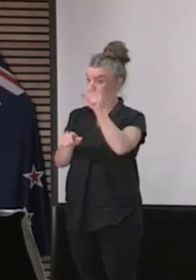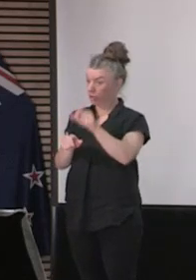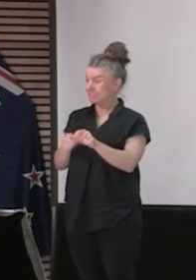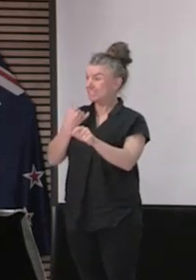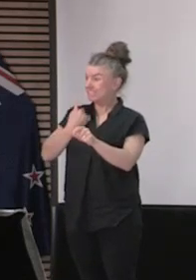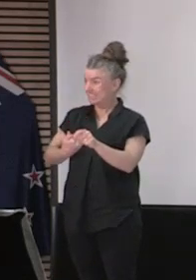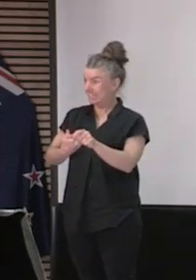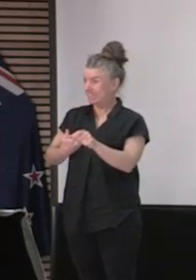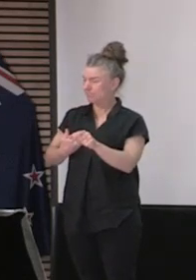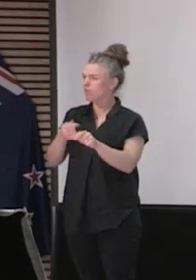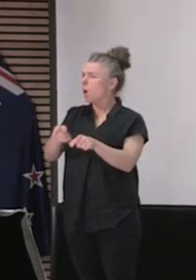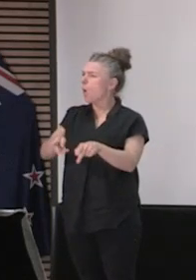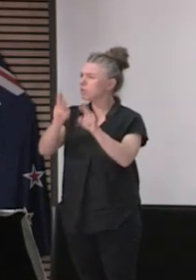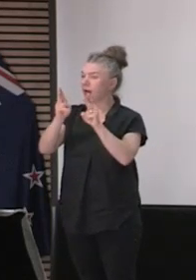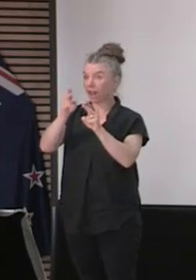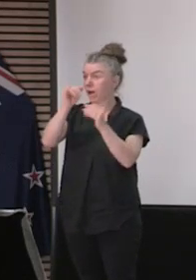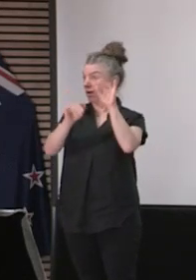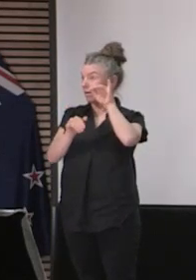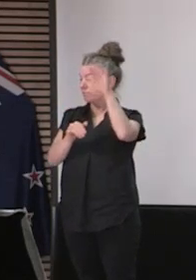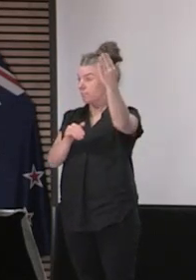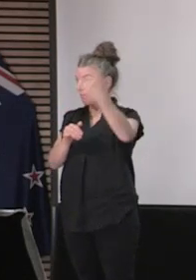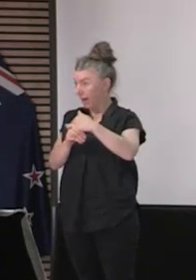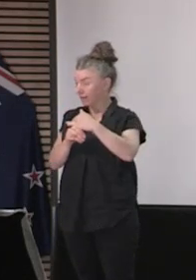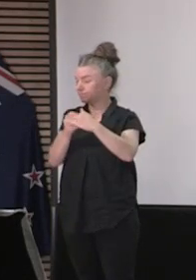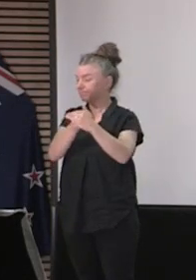I'll handover to Dr Bloomfield. In thatquarantine situation wheresomeone is symptomatic, andhas been tested, or they haveknown